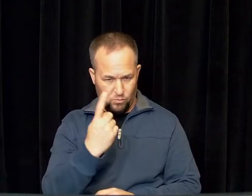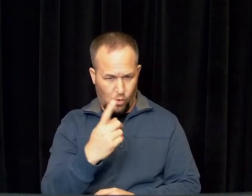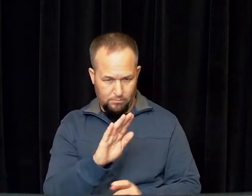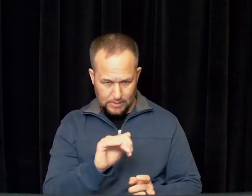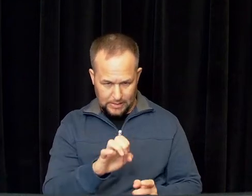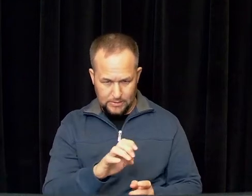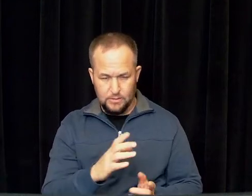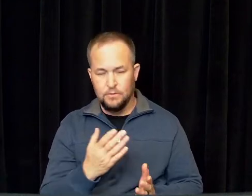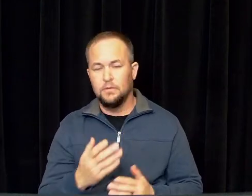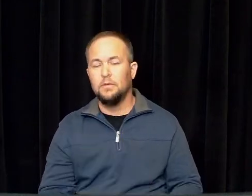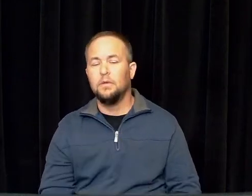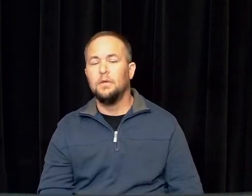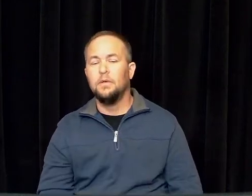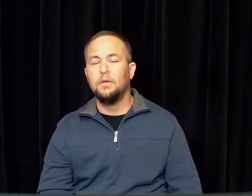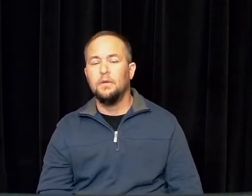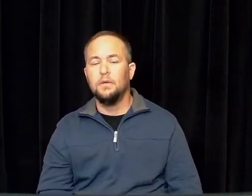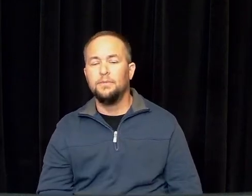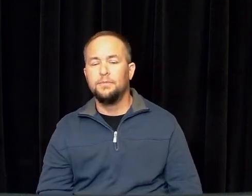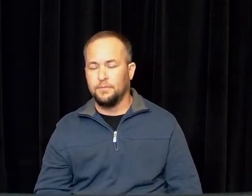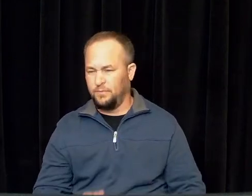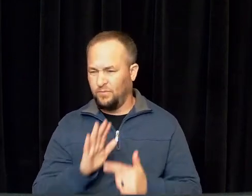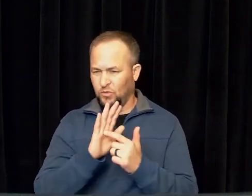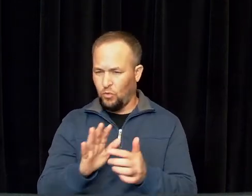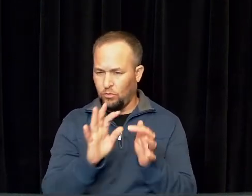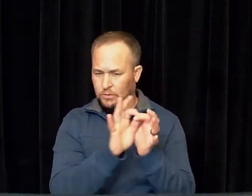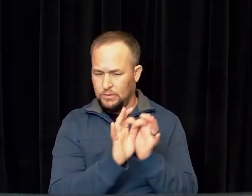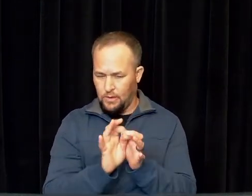them all together like that to show that they're connected all together.